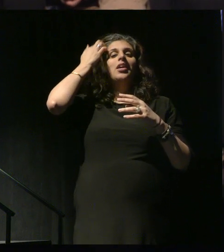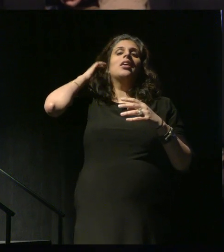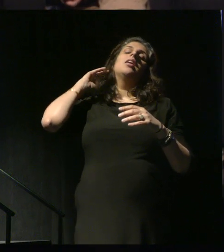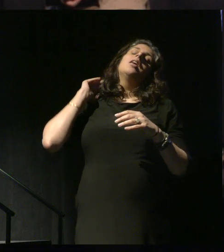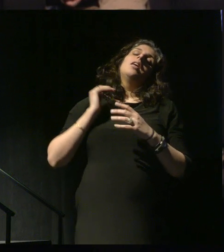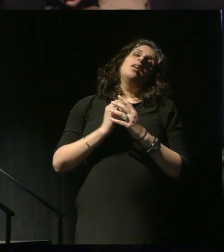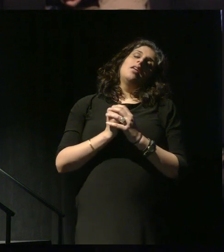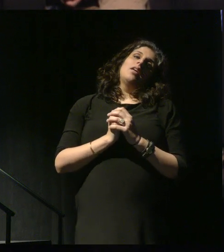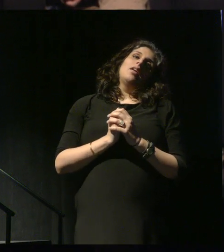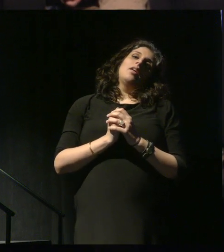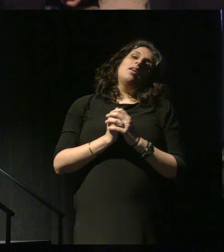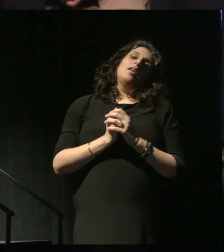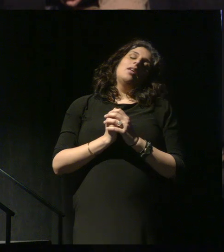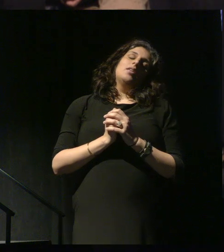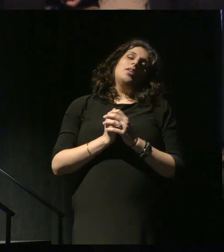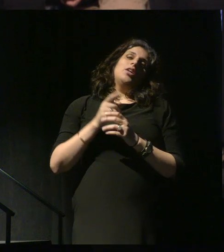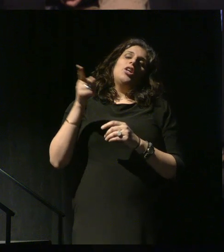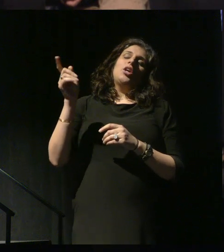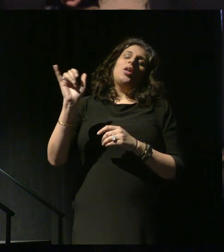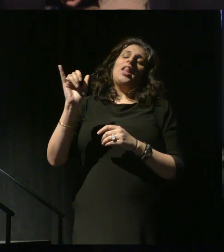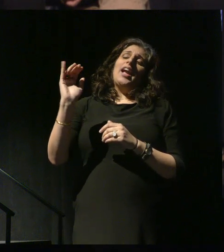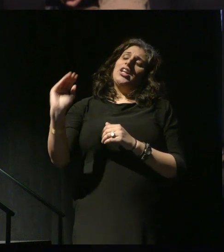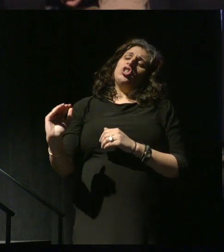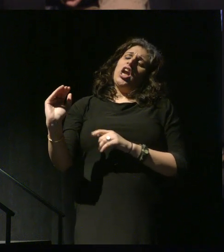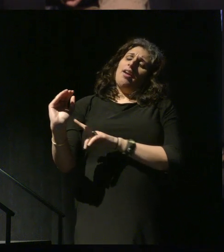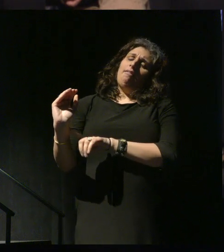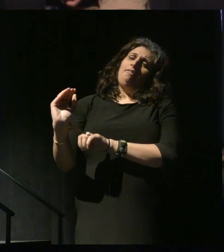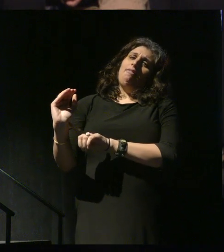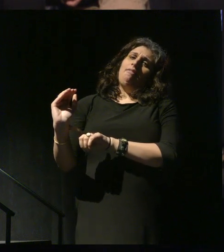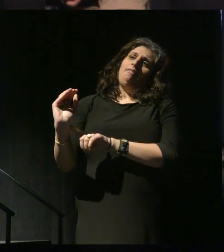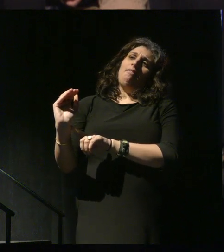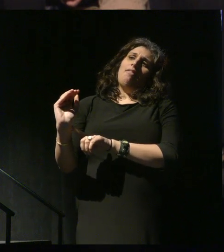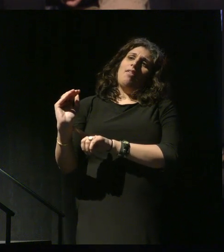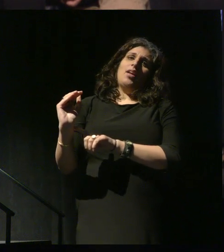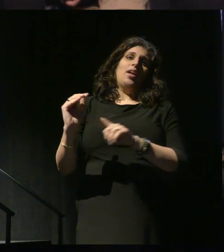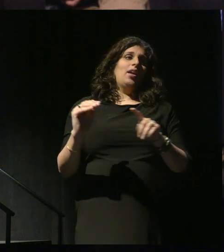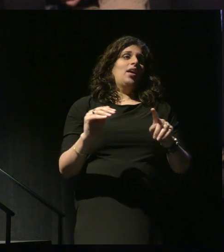you are like a child who has been swept away by destiny.